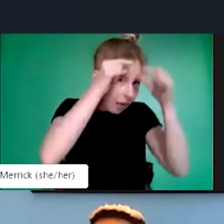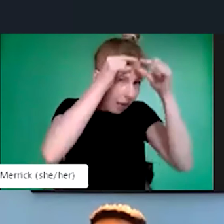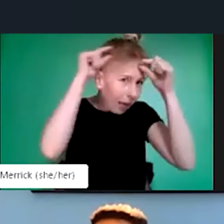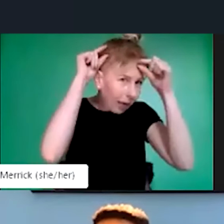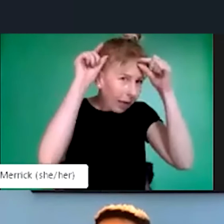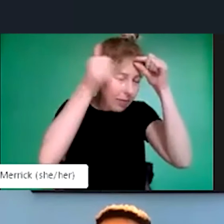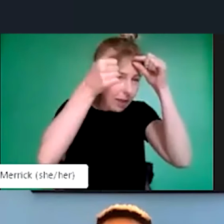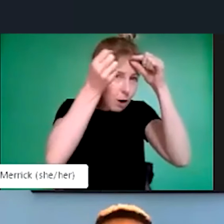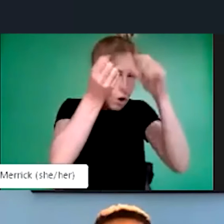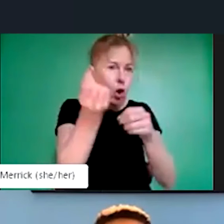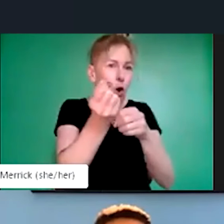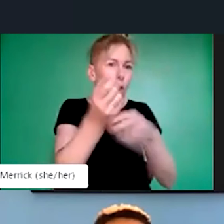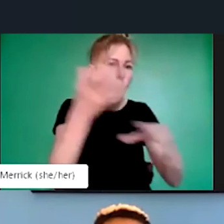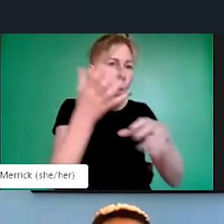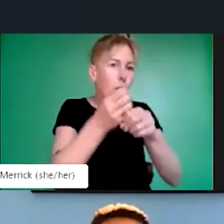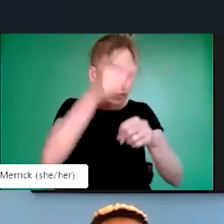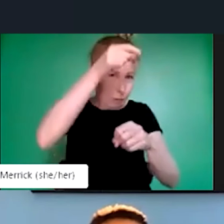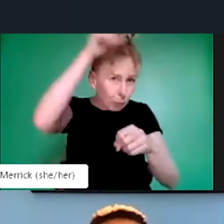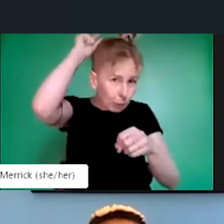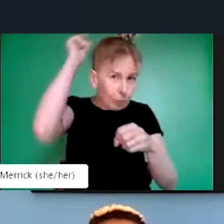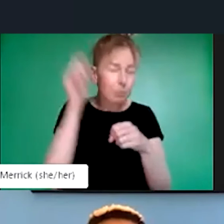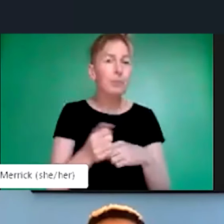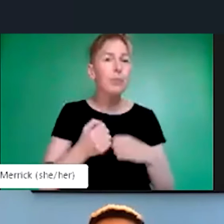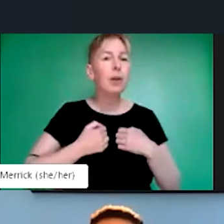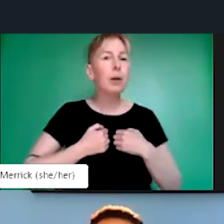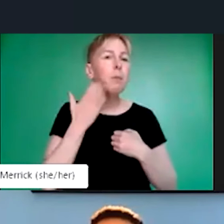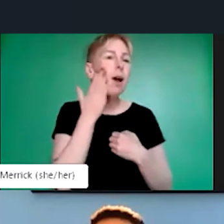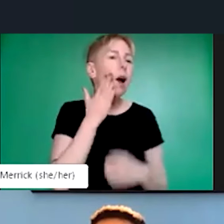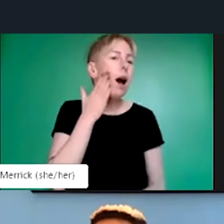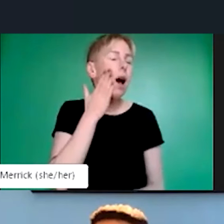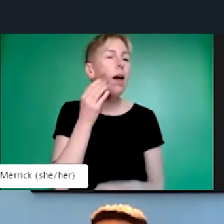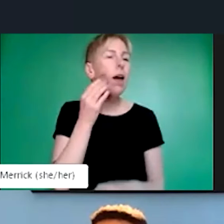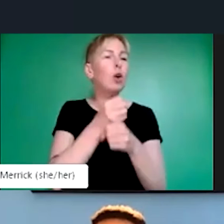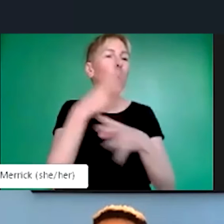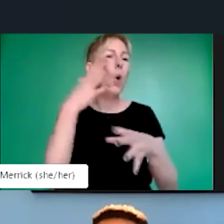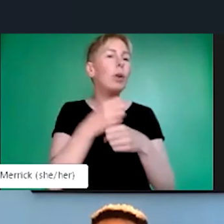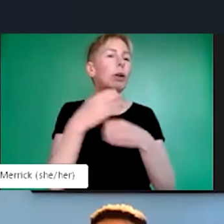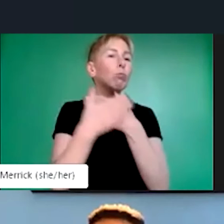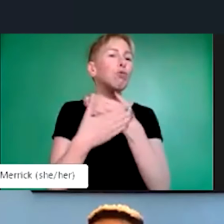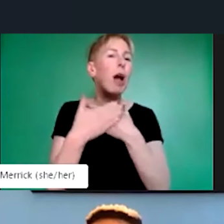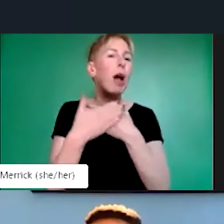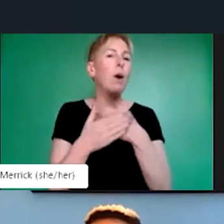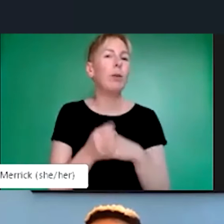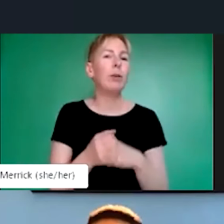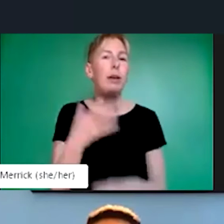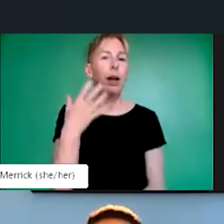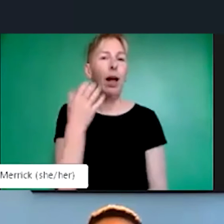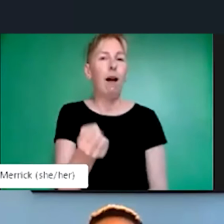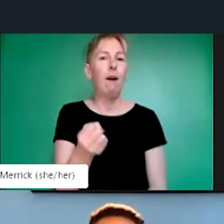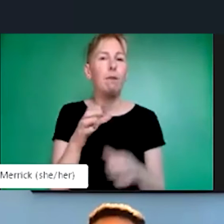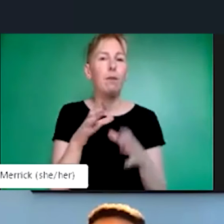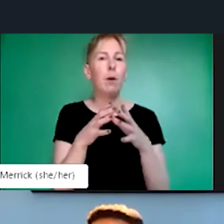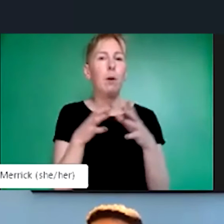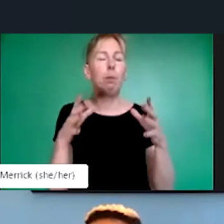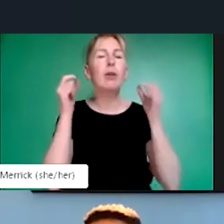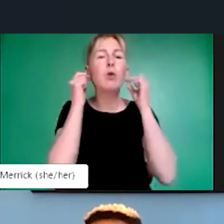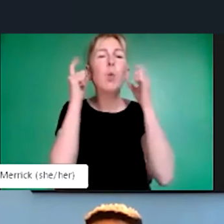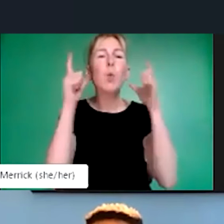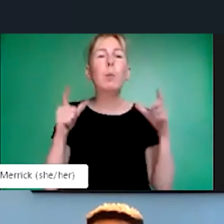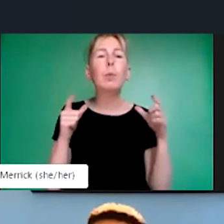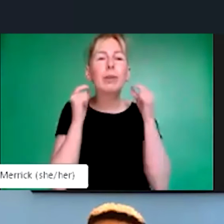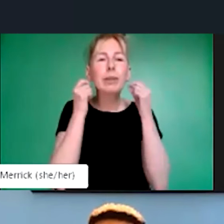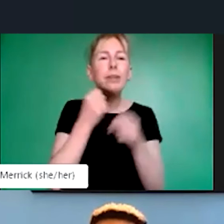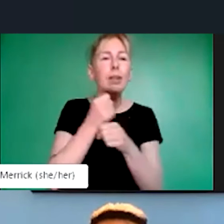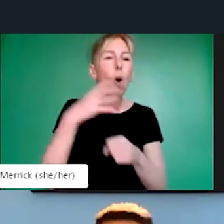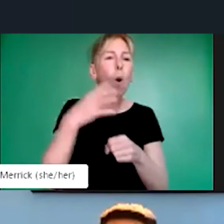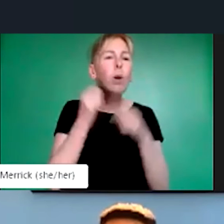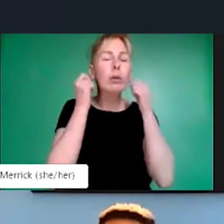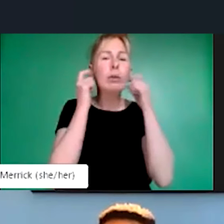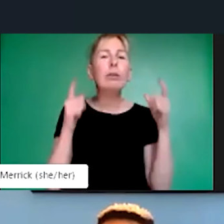I am golden brown. I have thick golden hoops and cat-eyed,